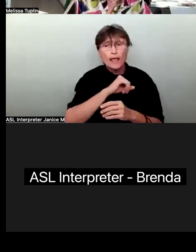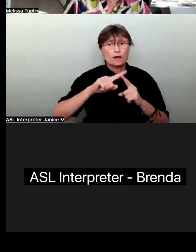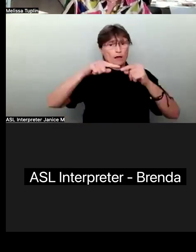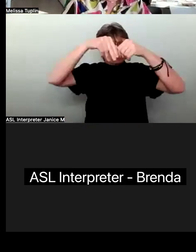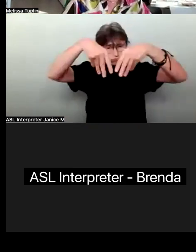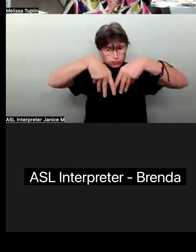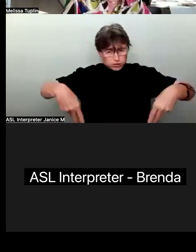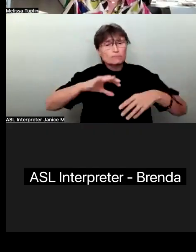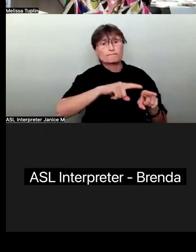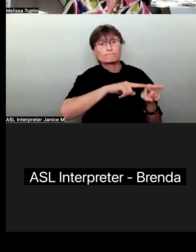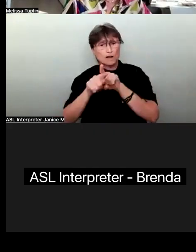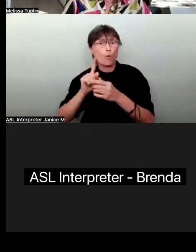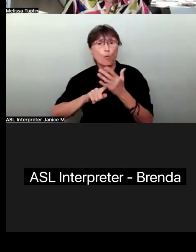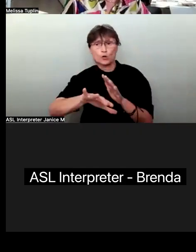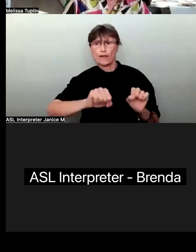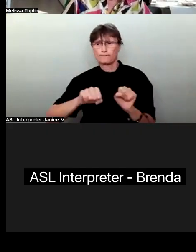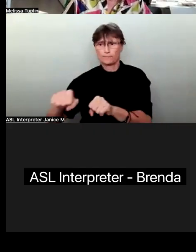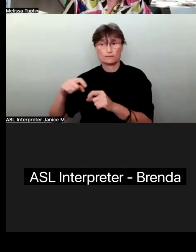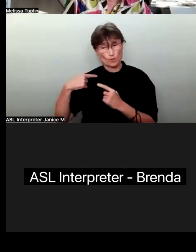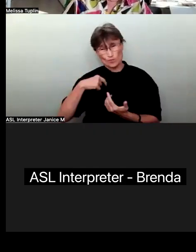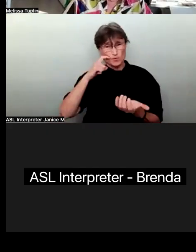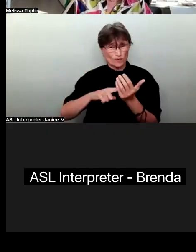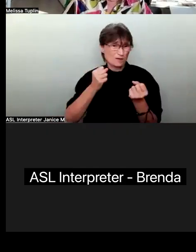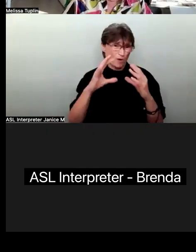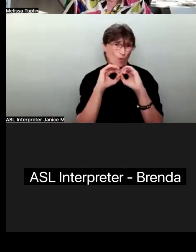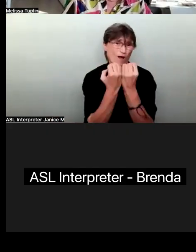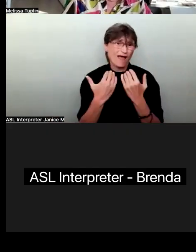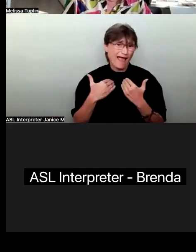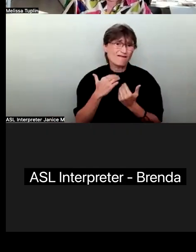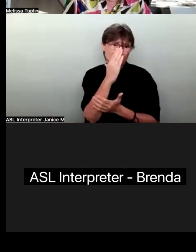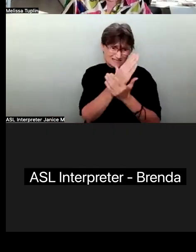and pressures that organizations face, as well as their goals and aspirations,